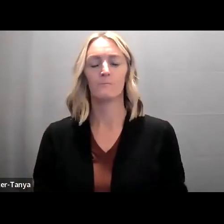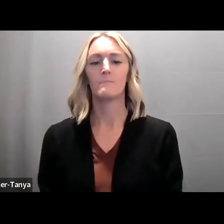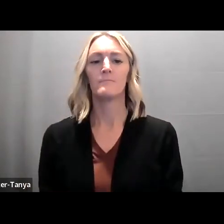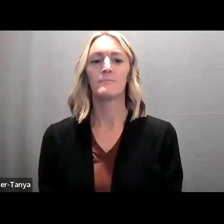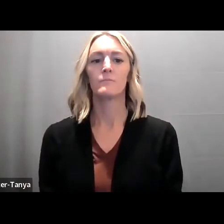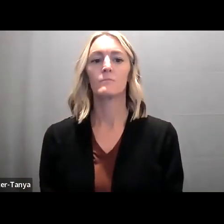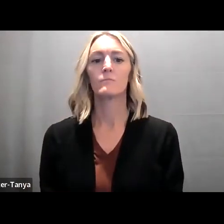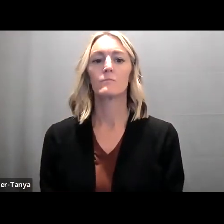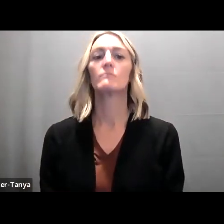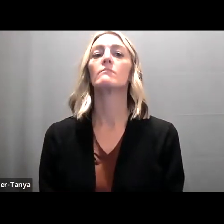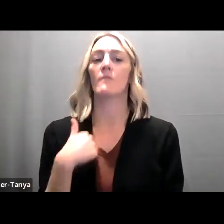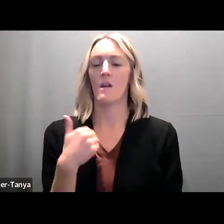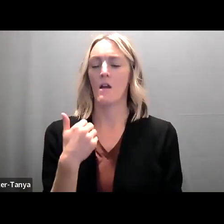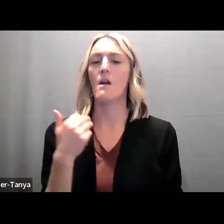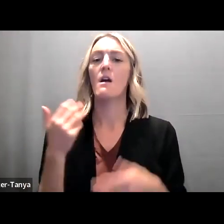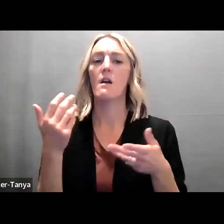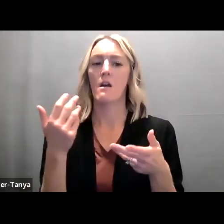One should have control over one's own schedule.